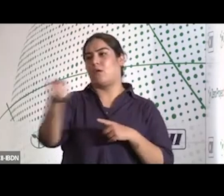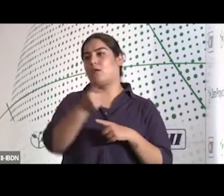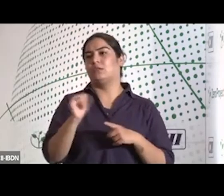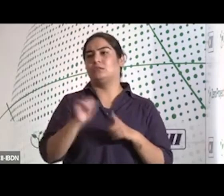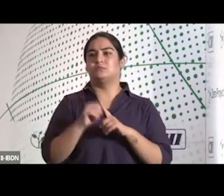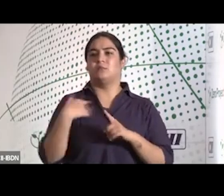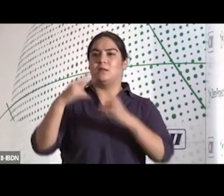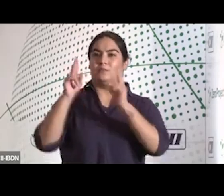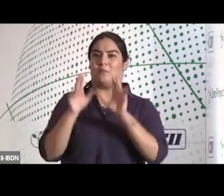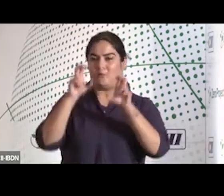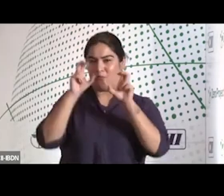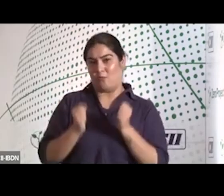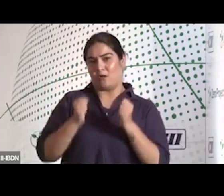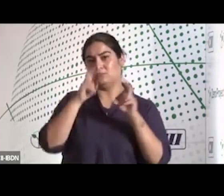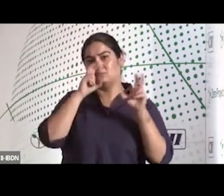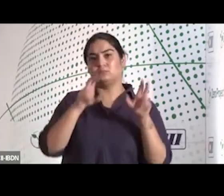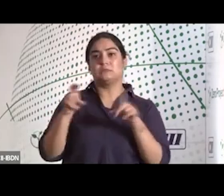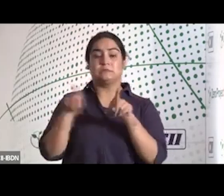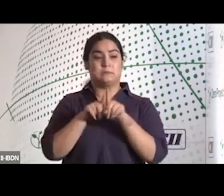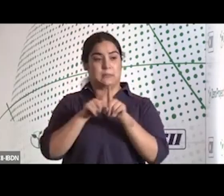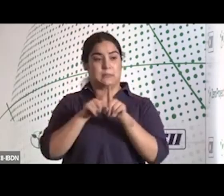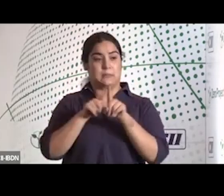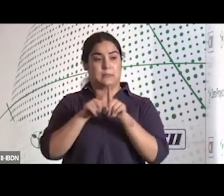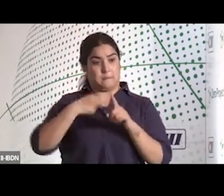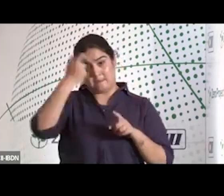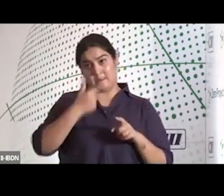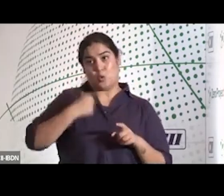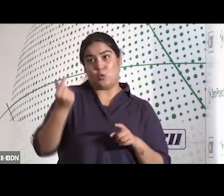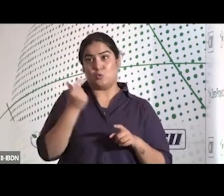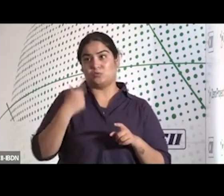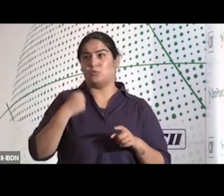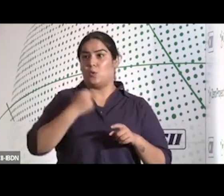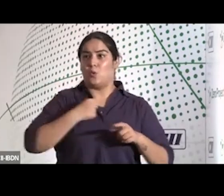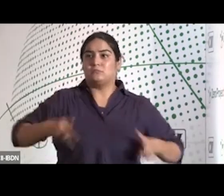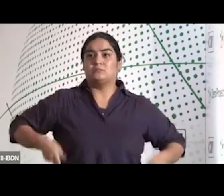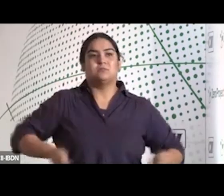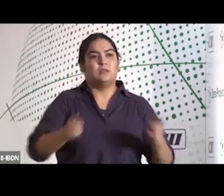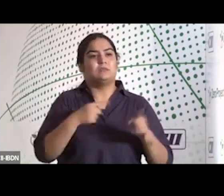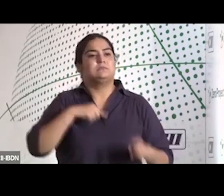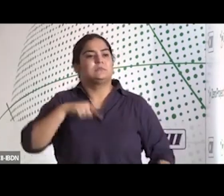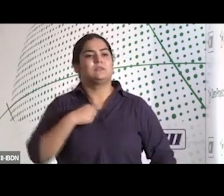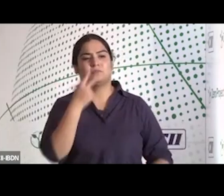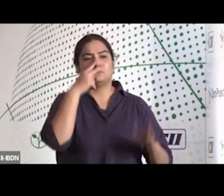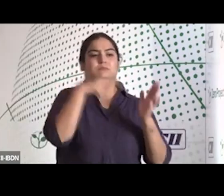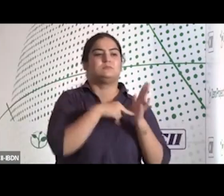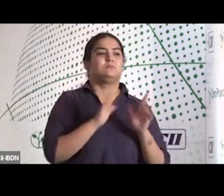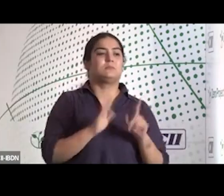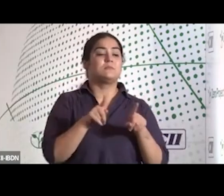Is what does the user journey for an entrepreneur with disabilities look like? So we have several in the room today.